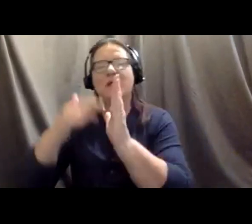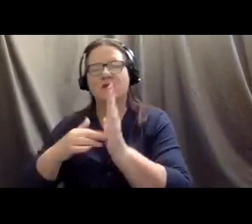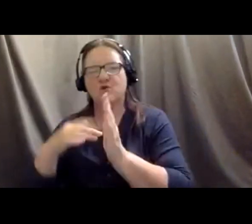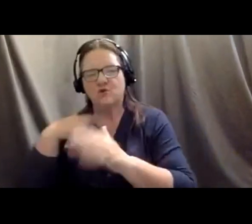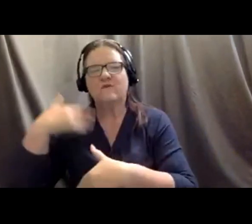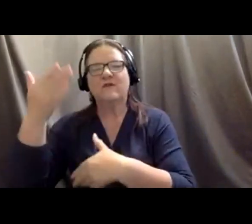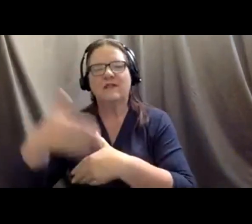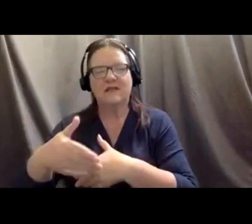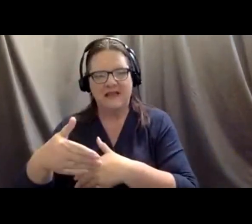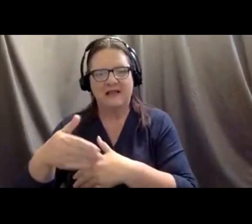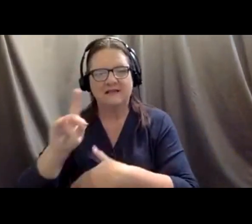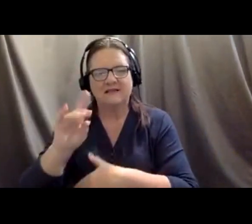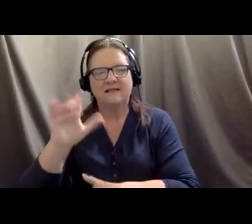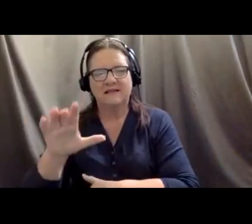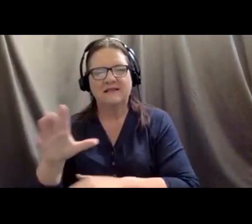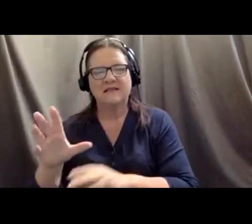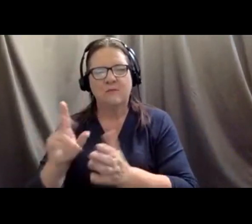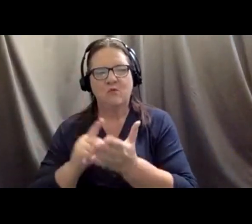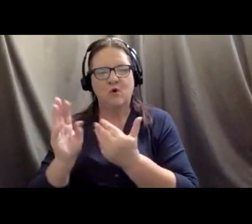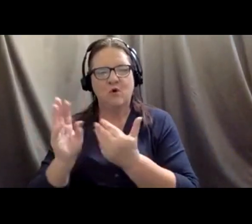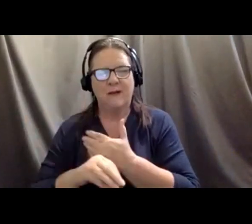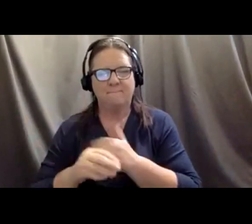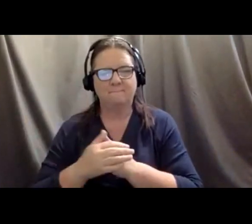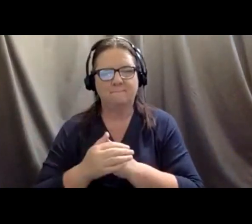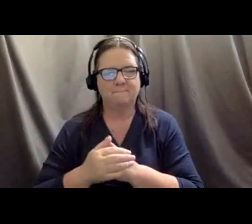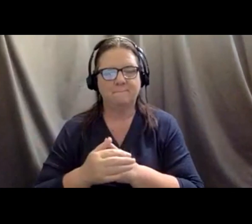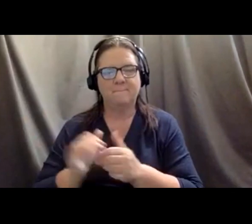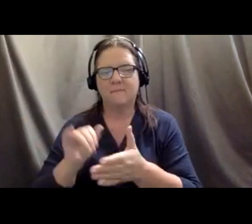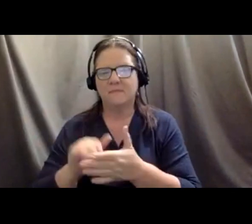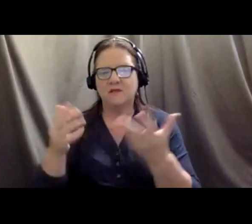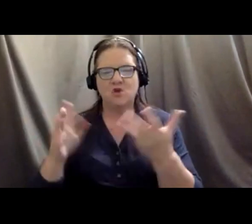into the December program so that they're already set for part 2.